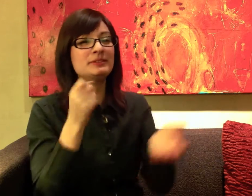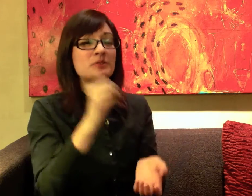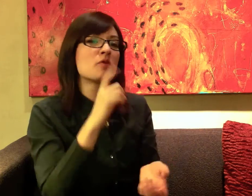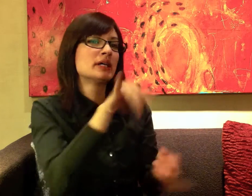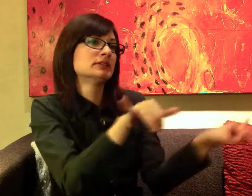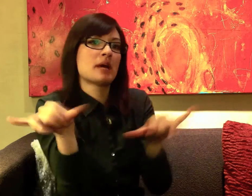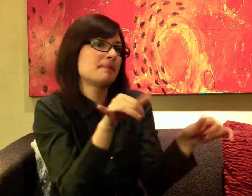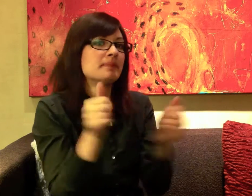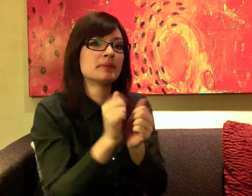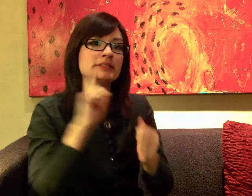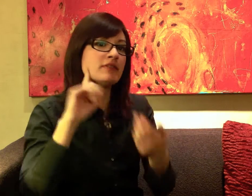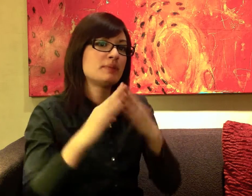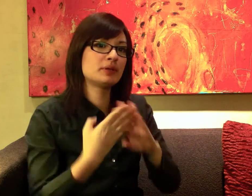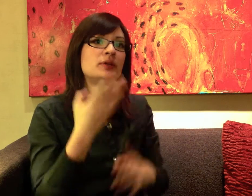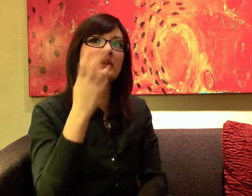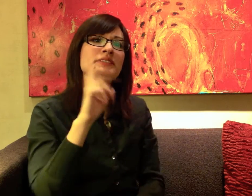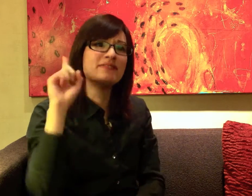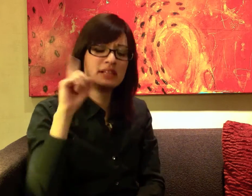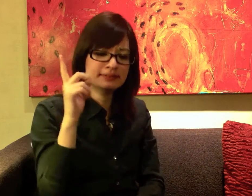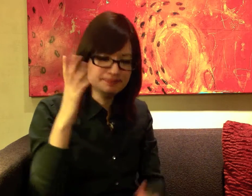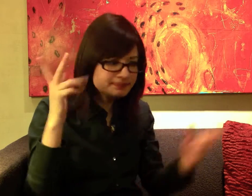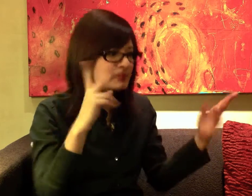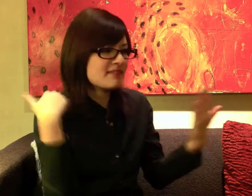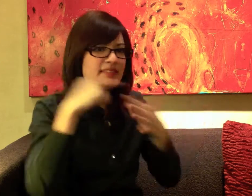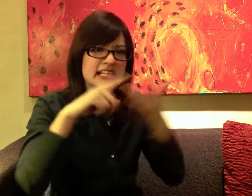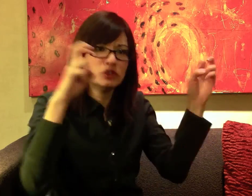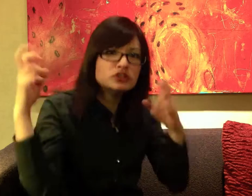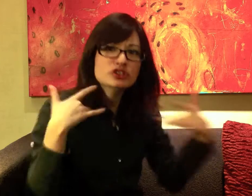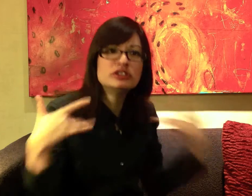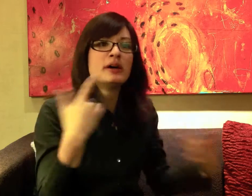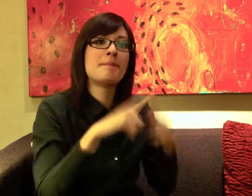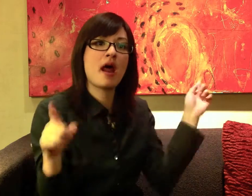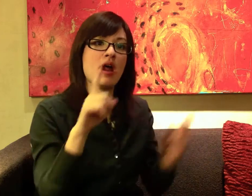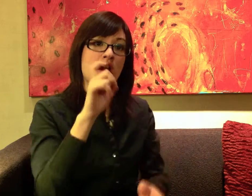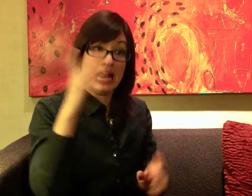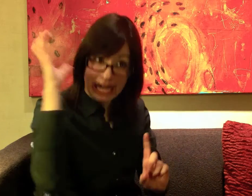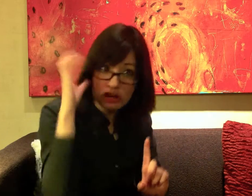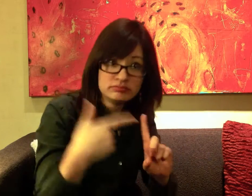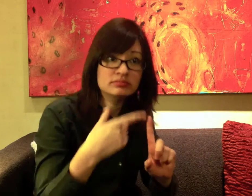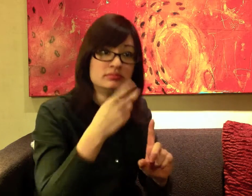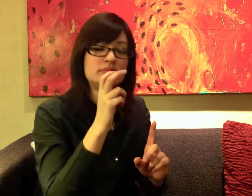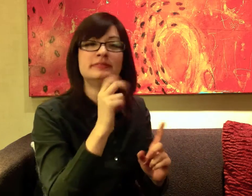It is the same with the Deaf community. Deaf people do have issues plus concerns, but they are unheard only